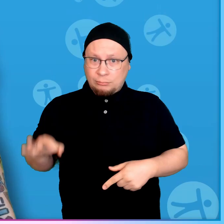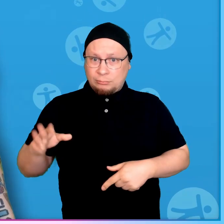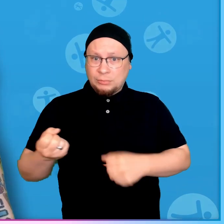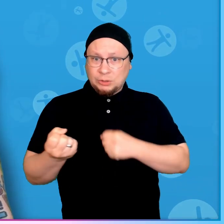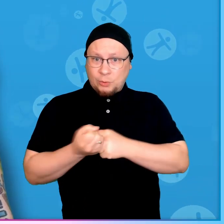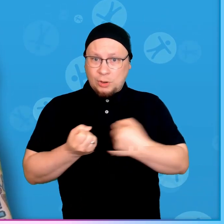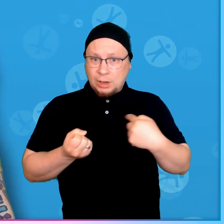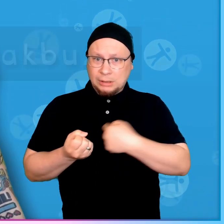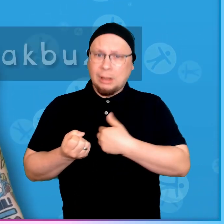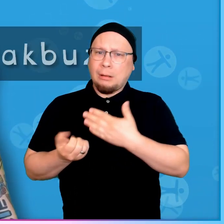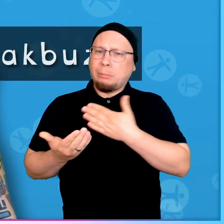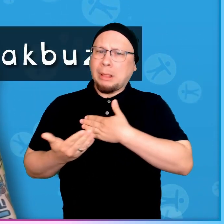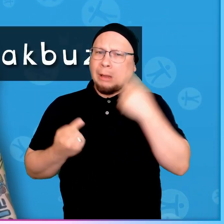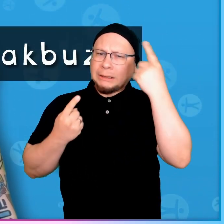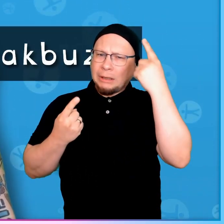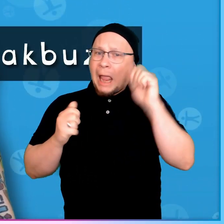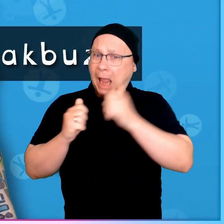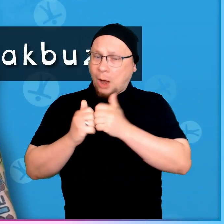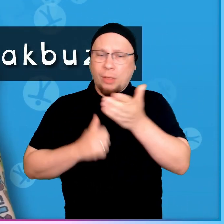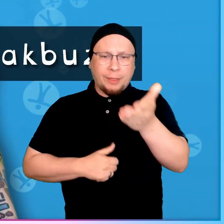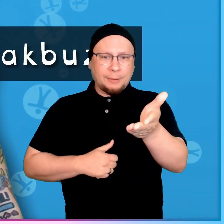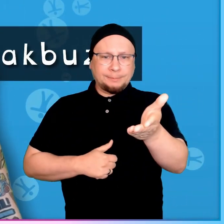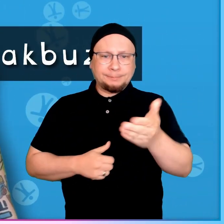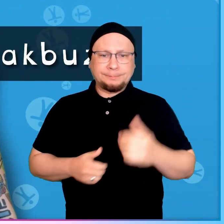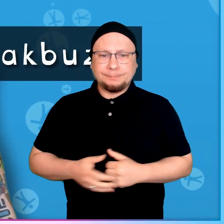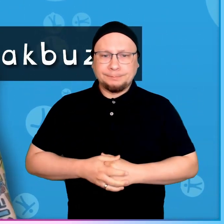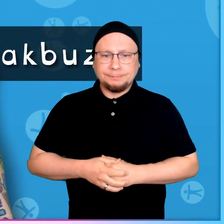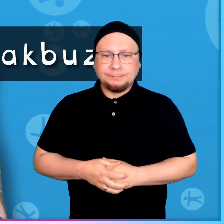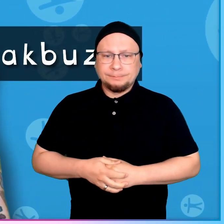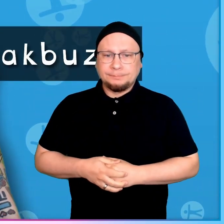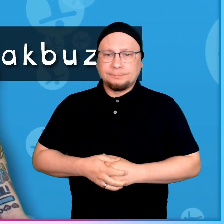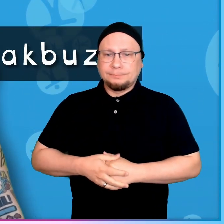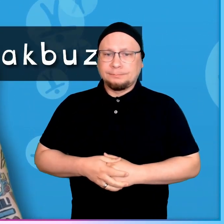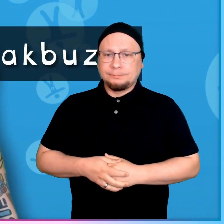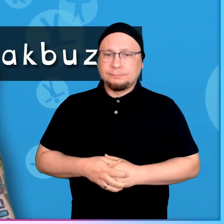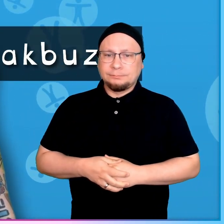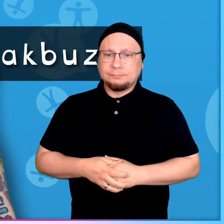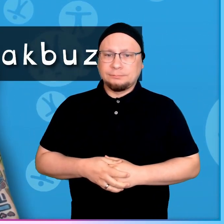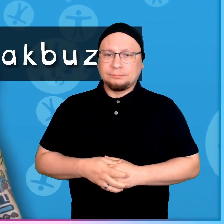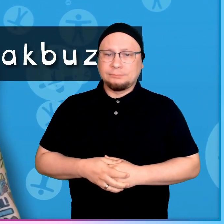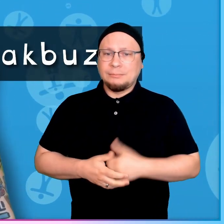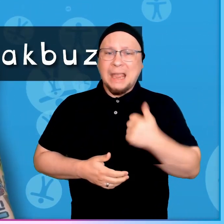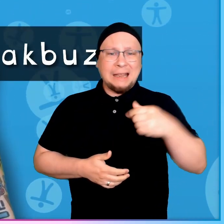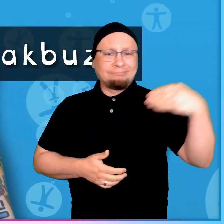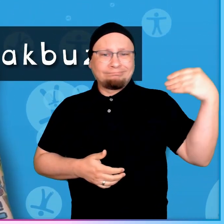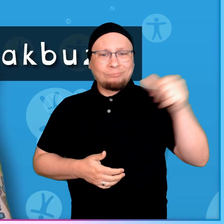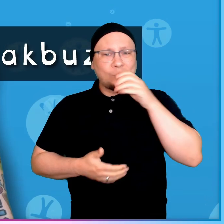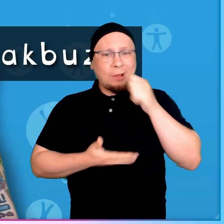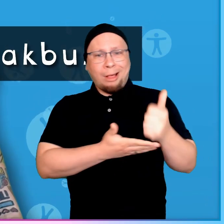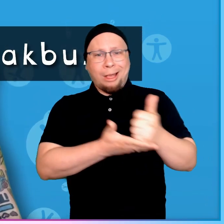Access-Ability at Patreon.com/LauraKBuzz. Your support helps the Summer Showcase to exist,